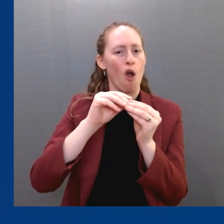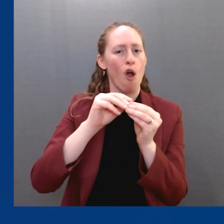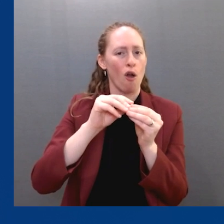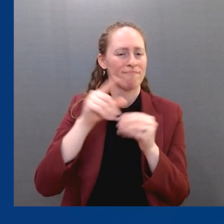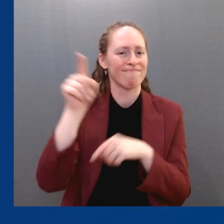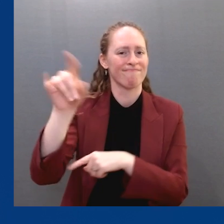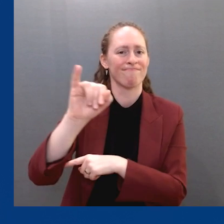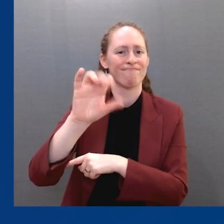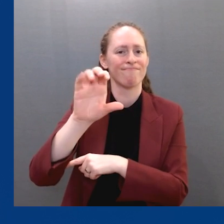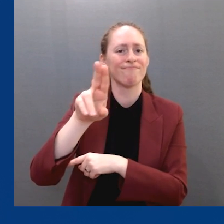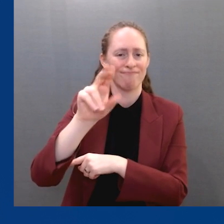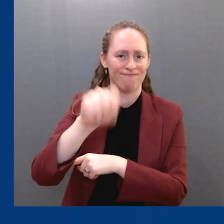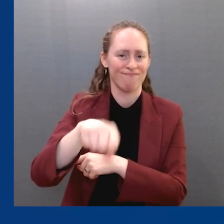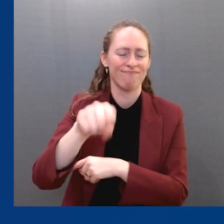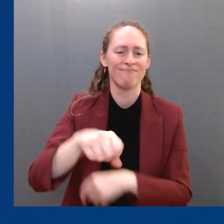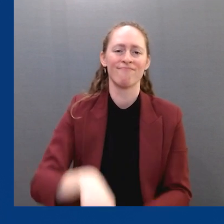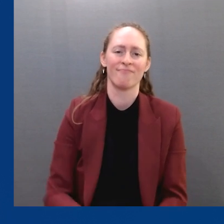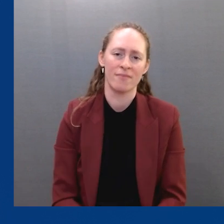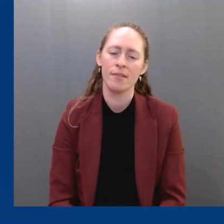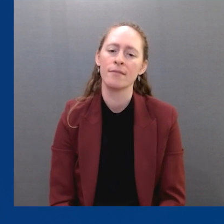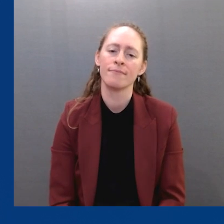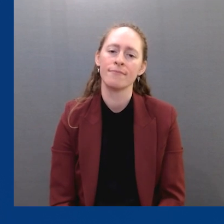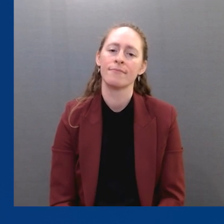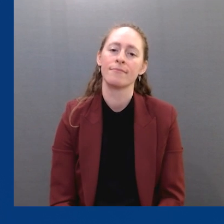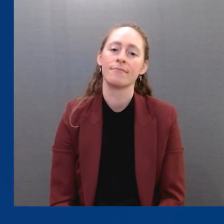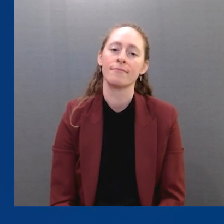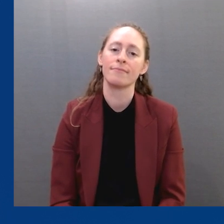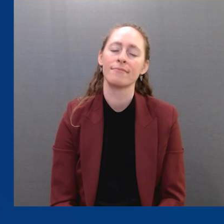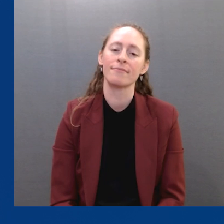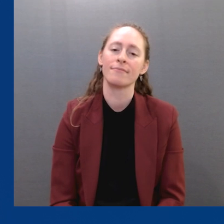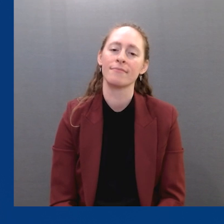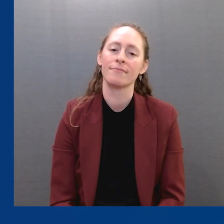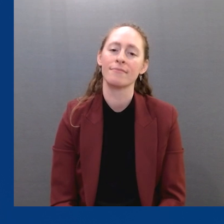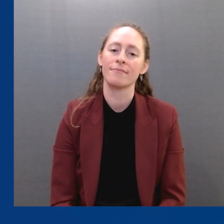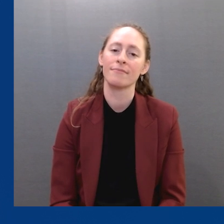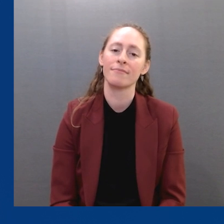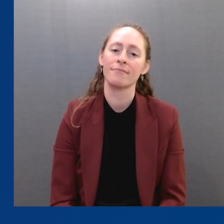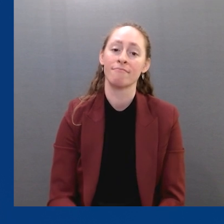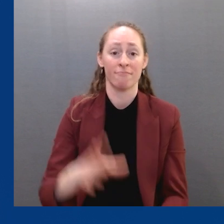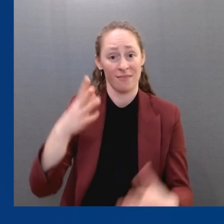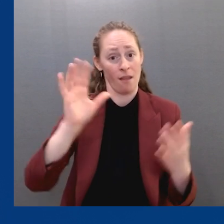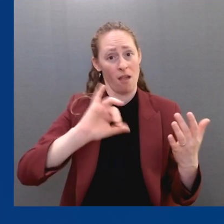over the age of 65 are eligible for BA-4 shot and should be getting it now to prevent severe infection.